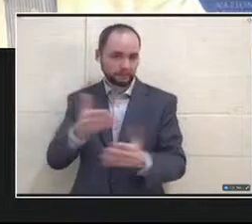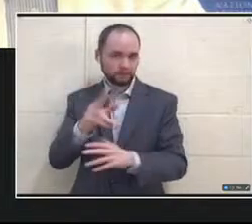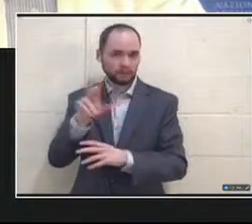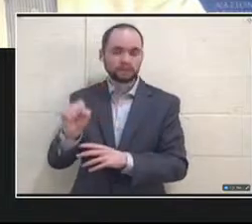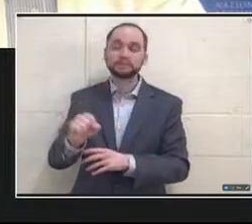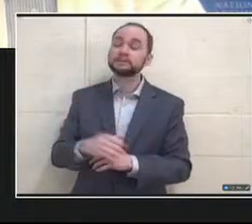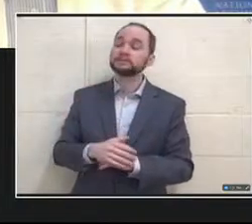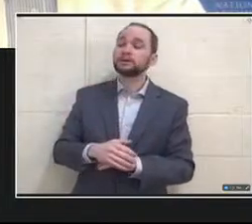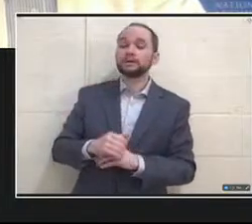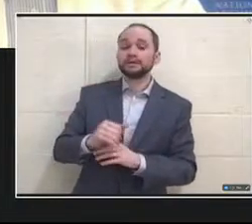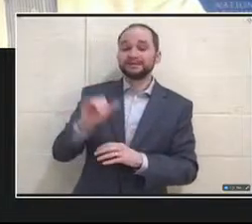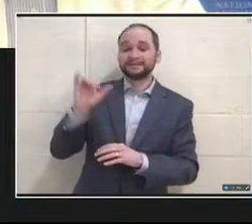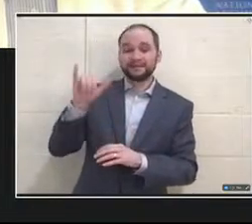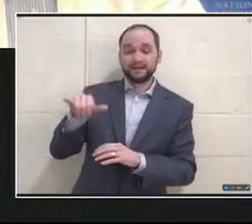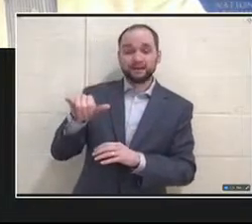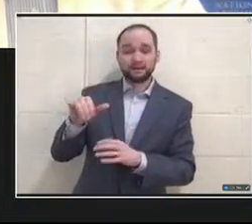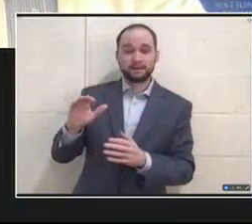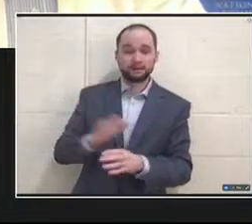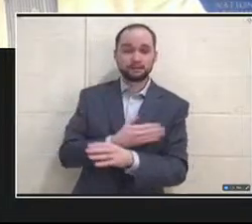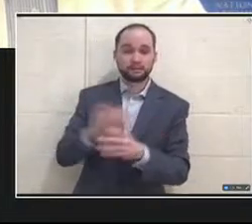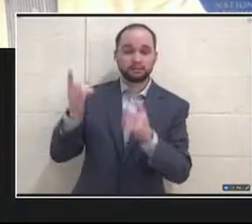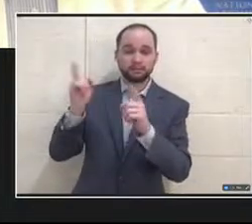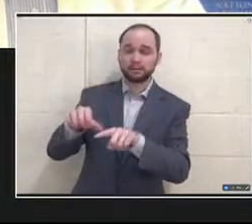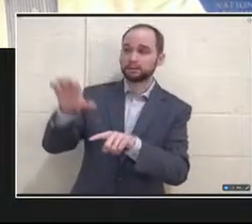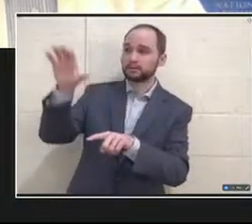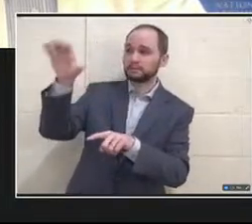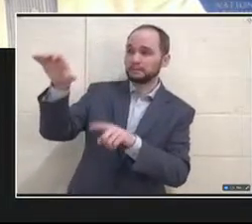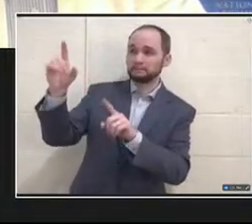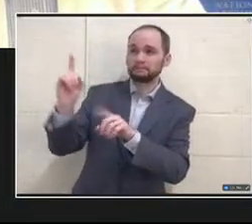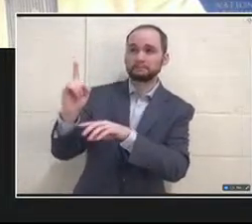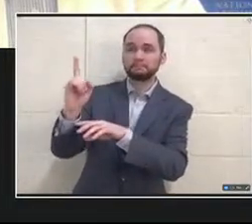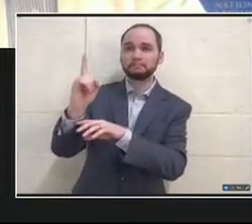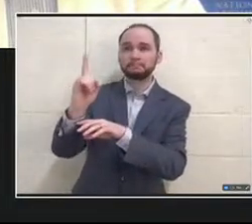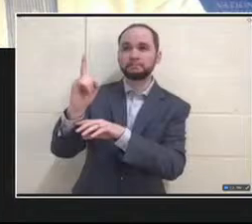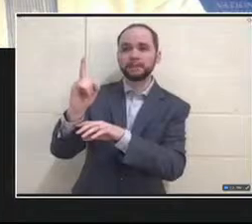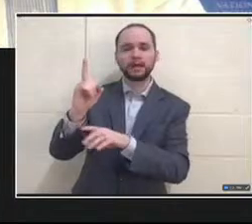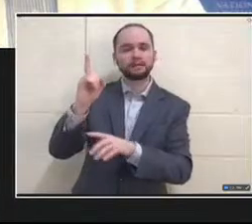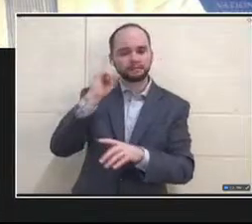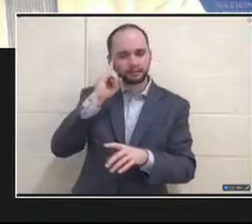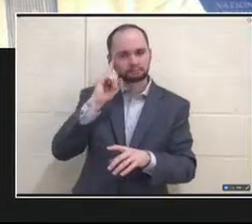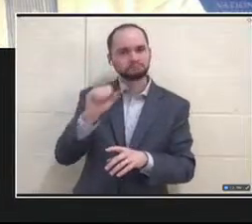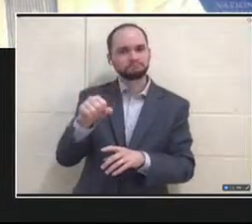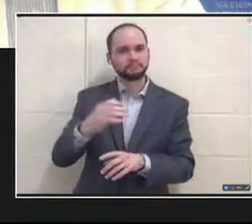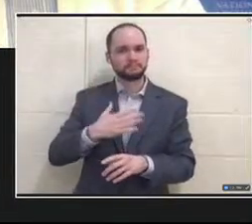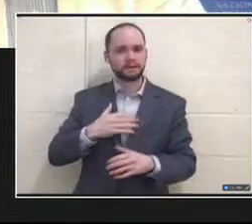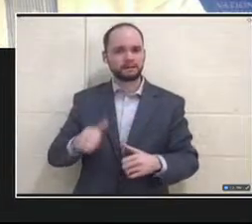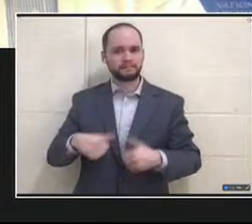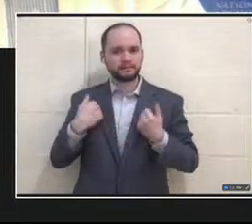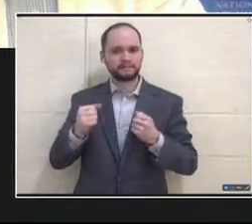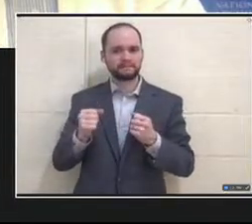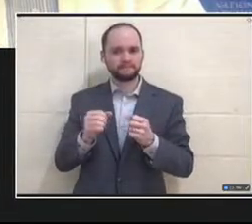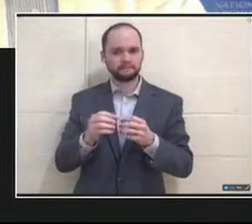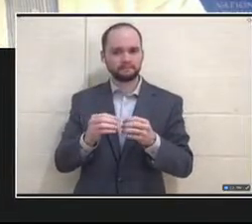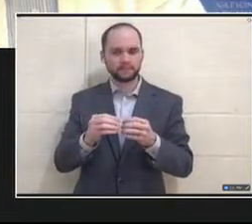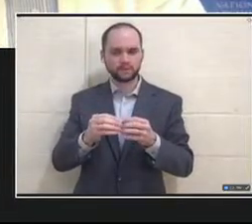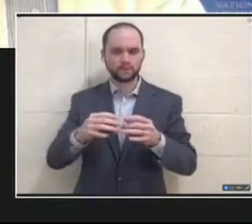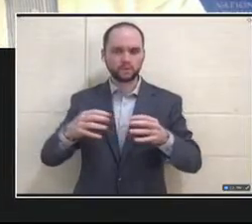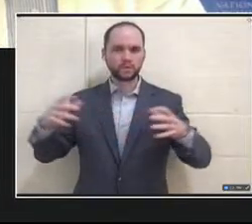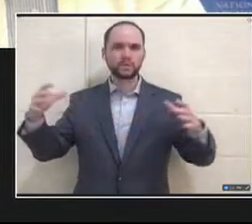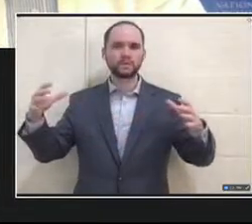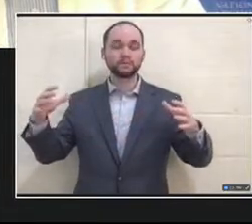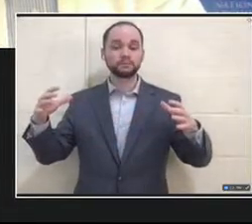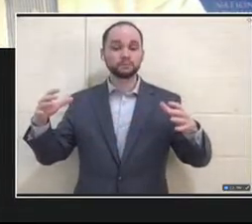for me that expanded not only my life as a person and who I was and what I represented